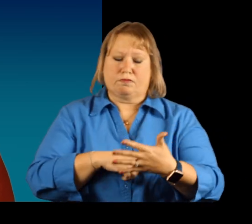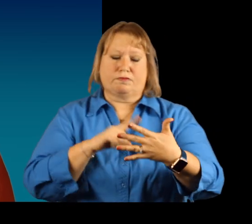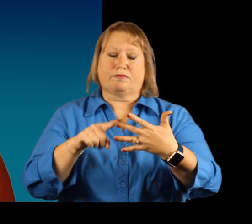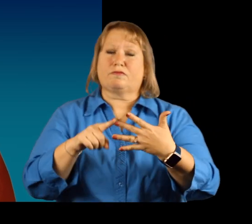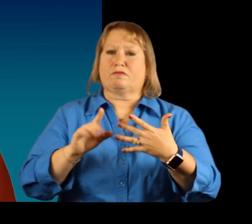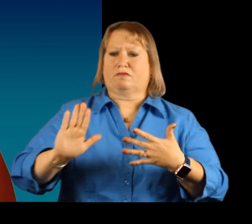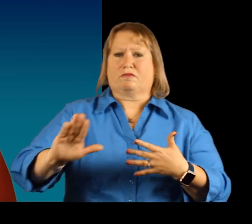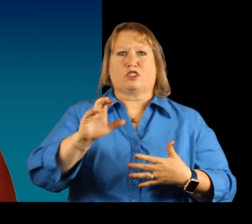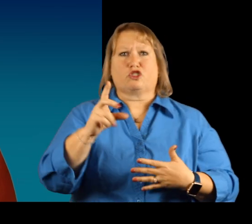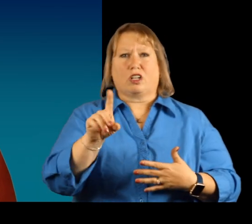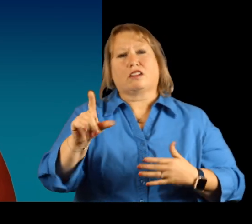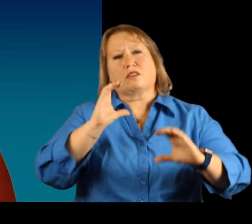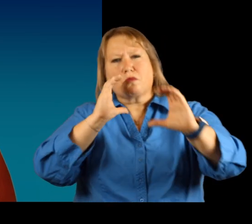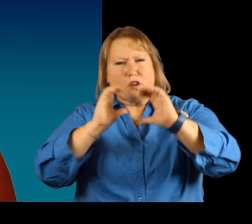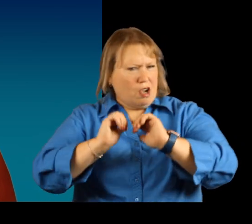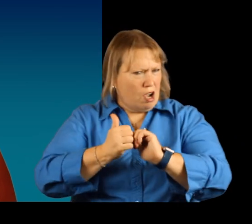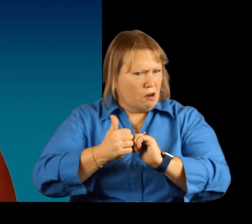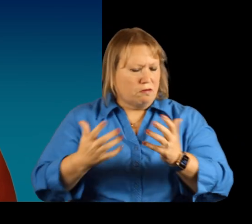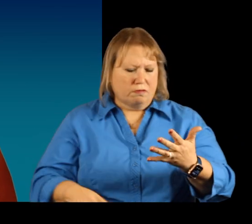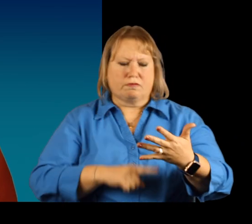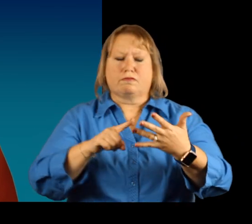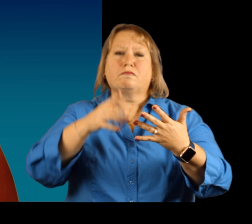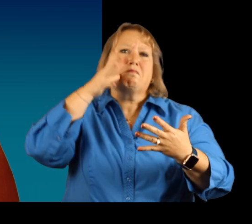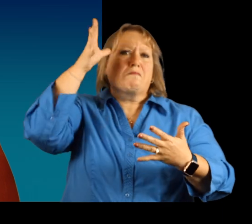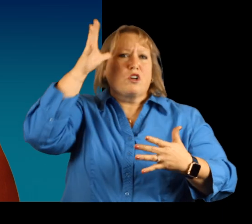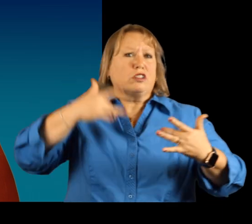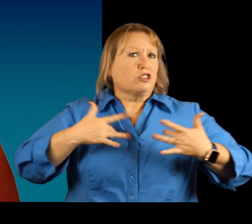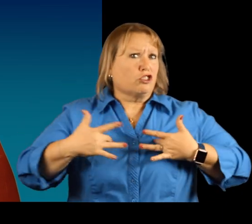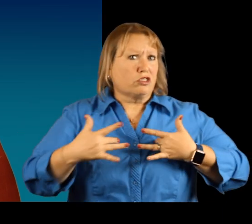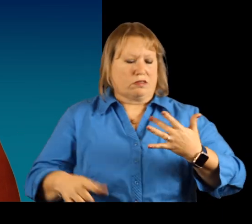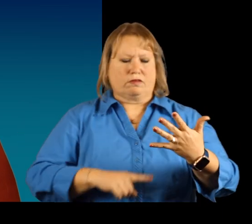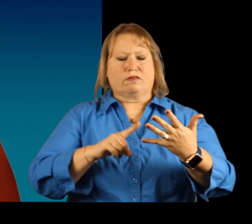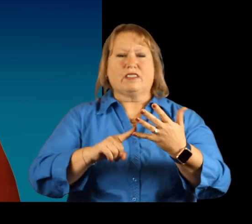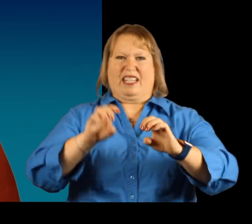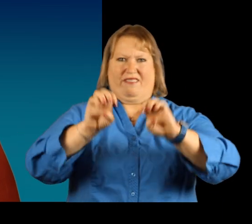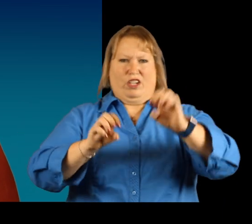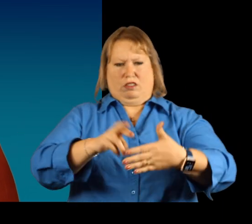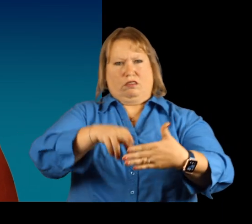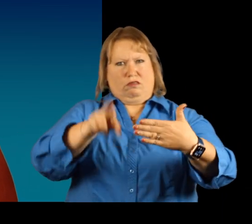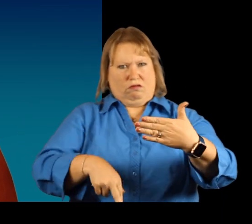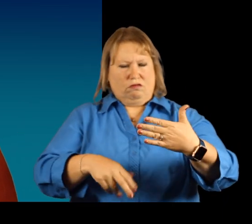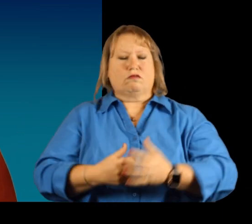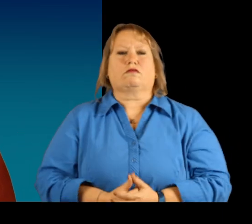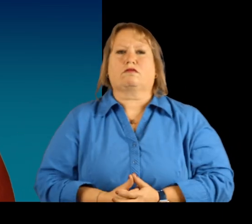of communication, parent concerns and finally, the evaluation results. Gwenn did